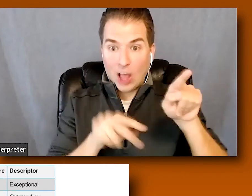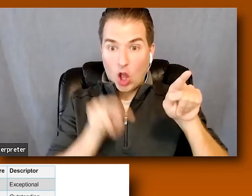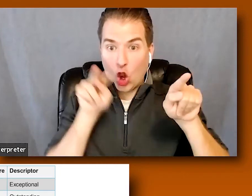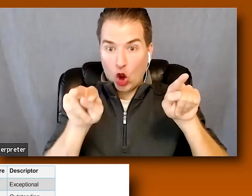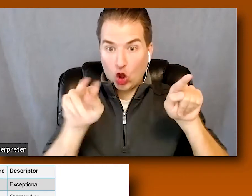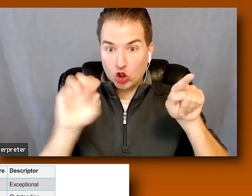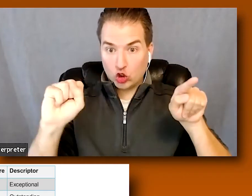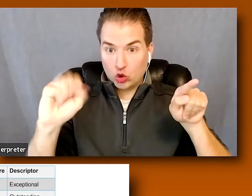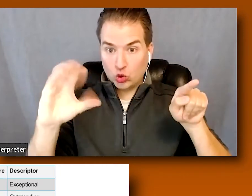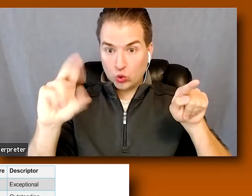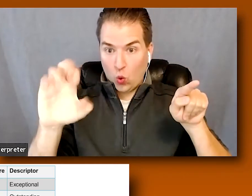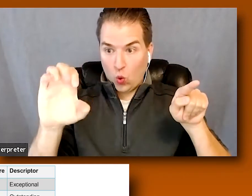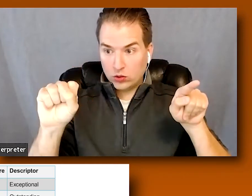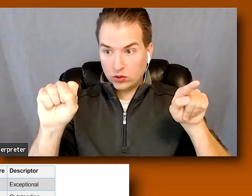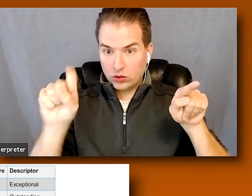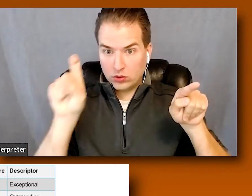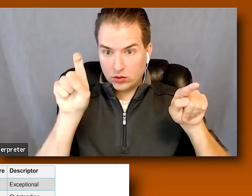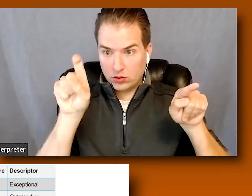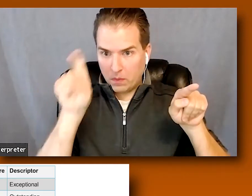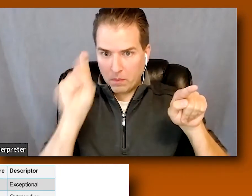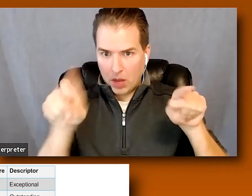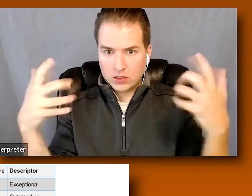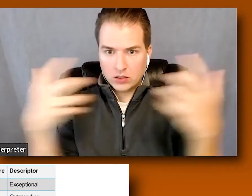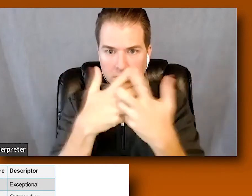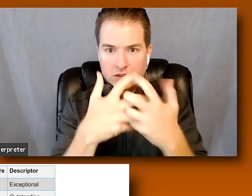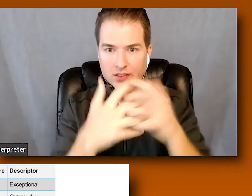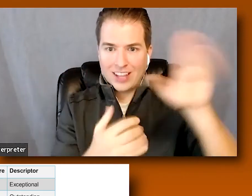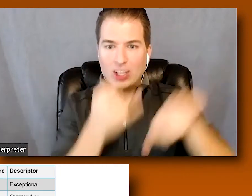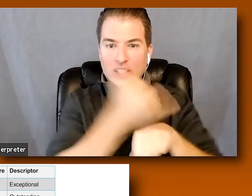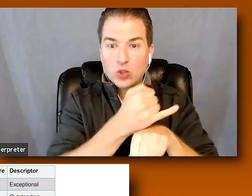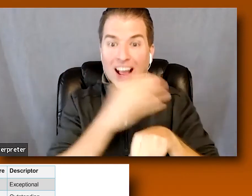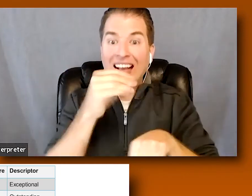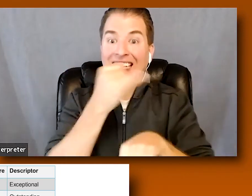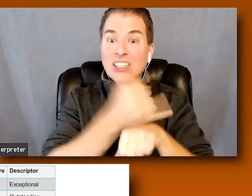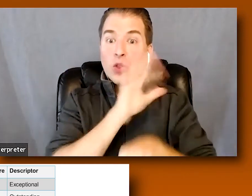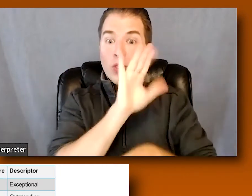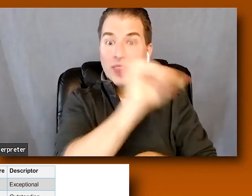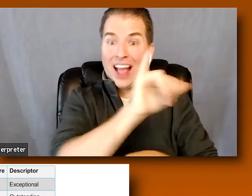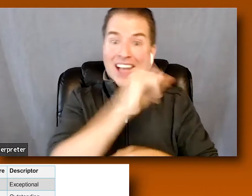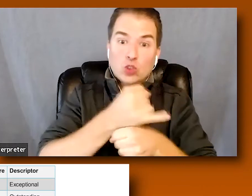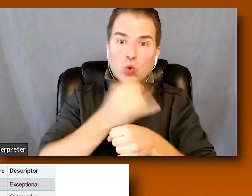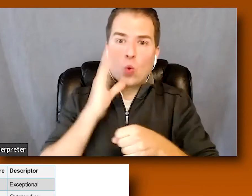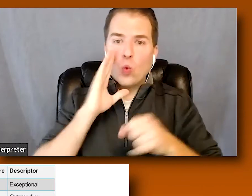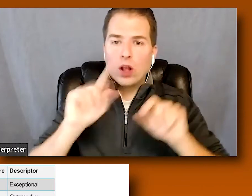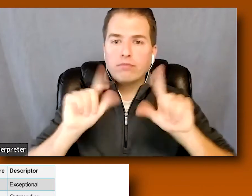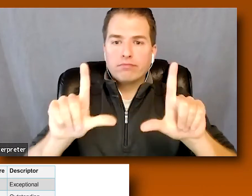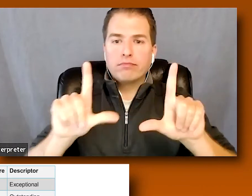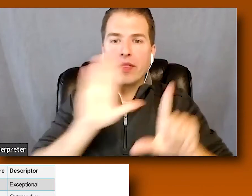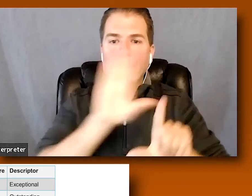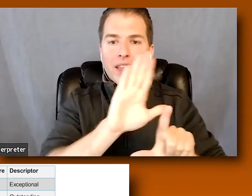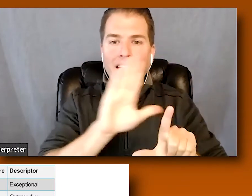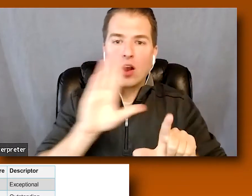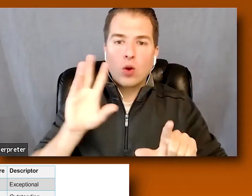and most of the pay lines are on the institute's specific homepage. So, it's important to look at that as well.